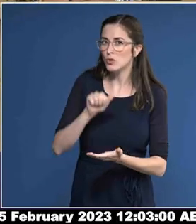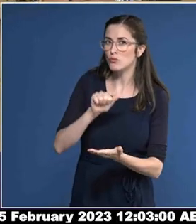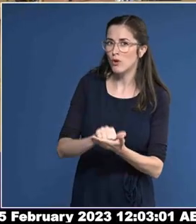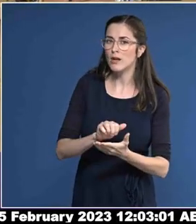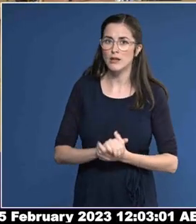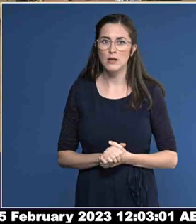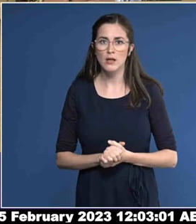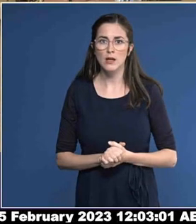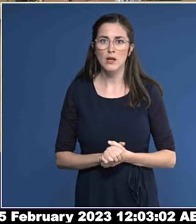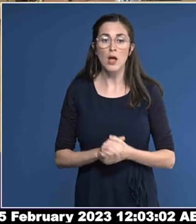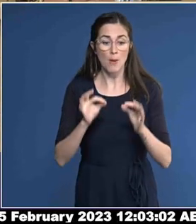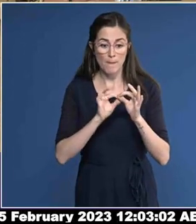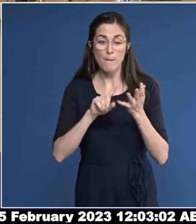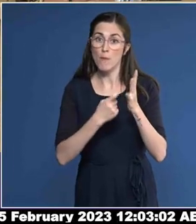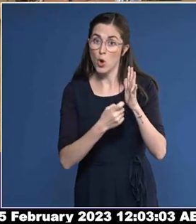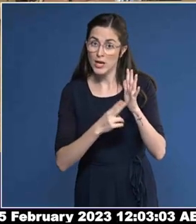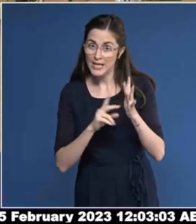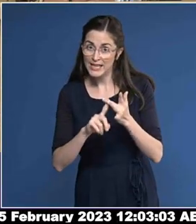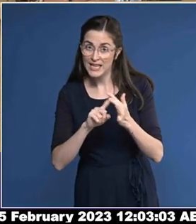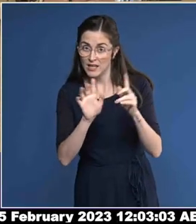Burnie and Penguin, Ulverstone.